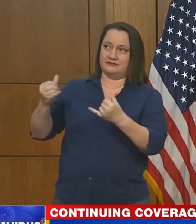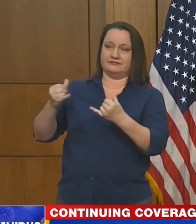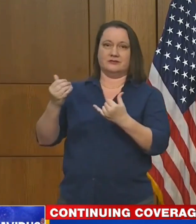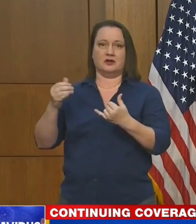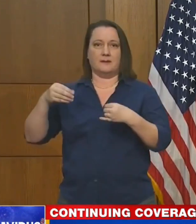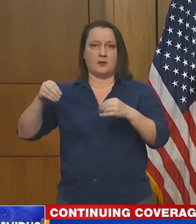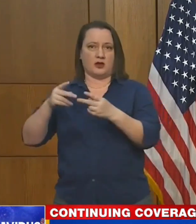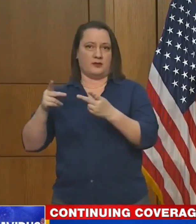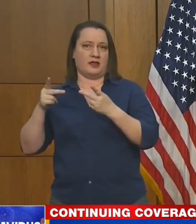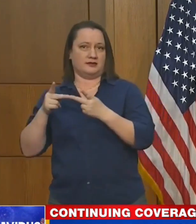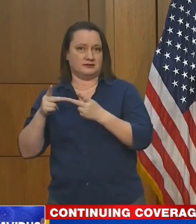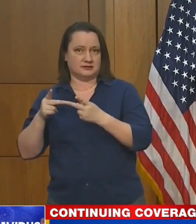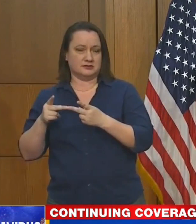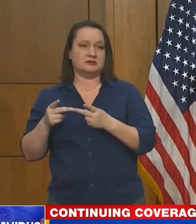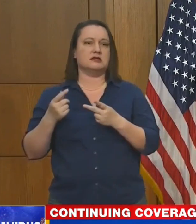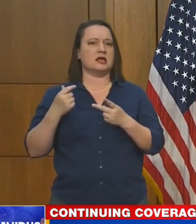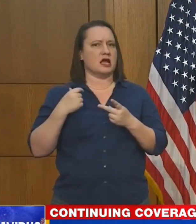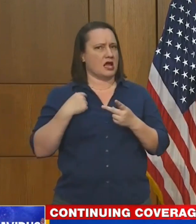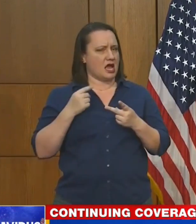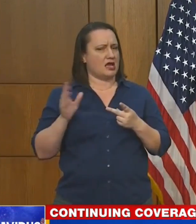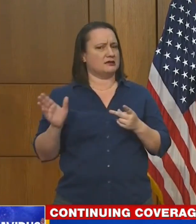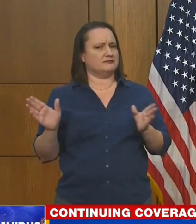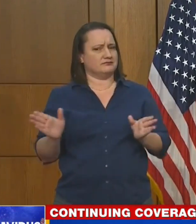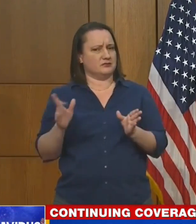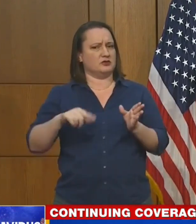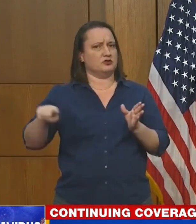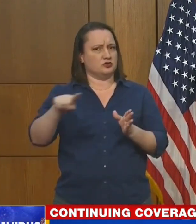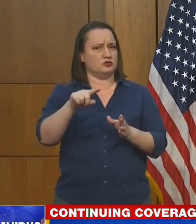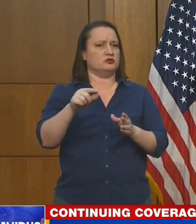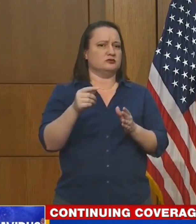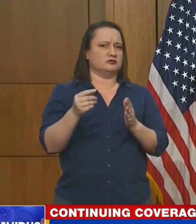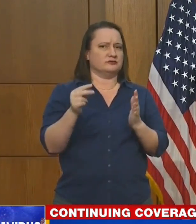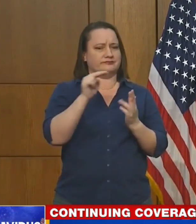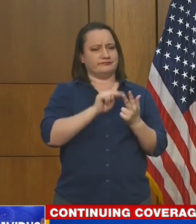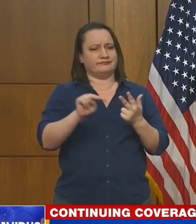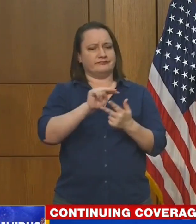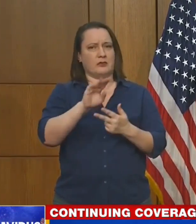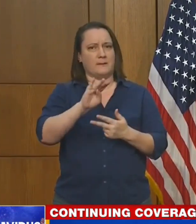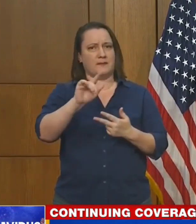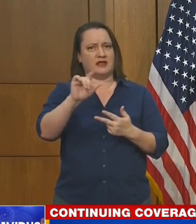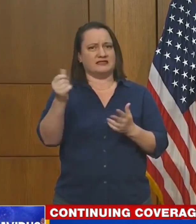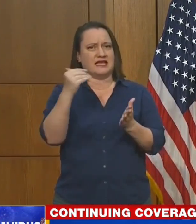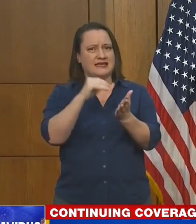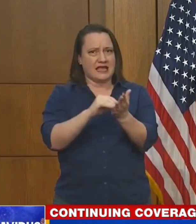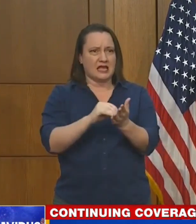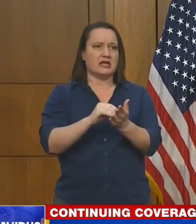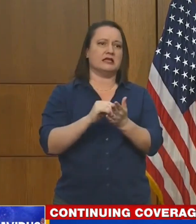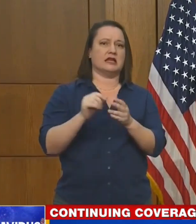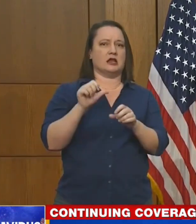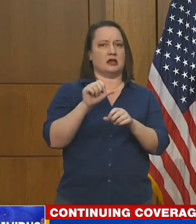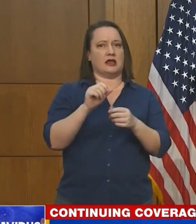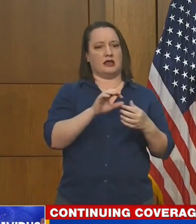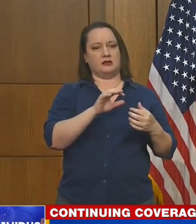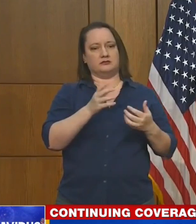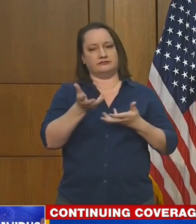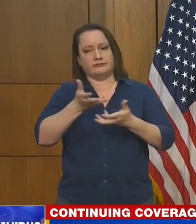INSURANCE FOR SICKER VIRGINIANS IN THE MARKETPLACE. PRECHECK THE WORK OF PROPONENTS OF THESE BILLS AND HOPE THEY WILL ENGAGE